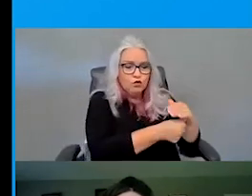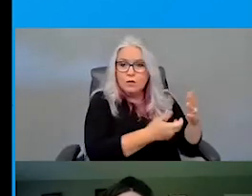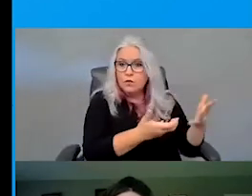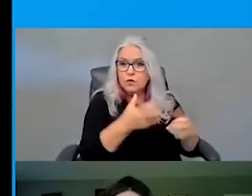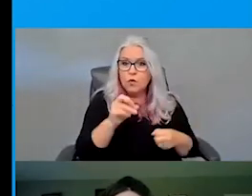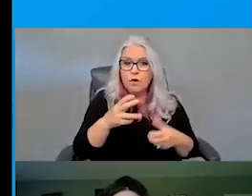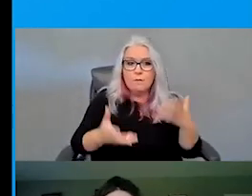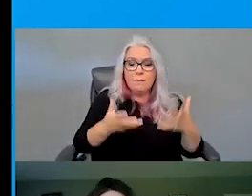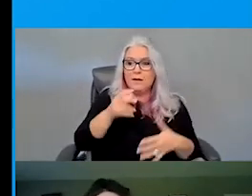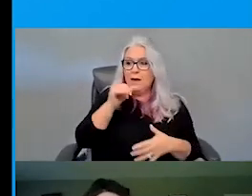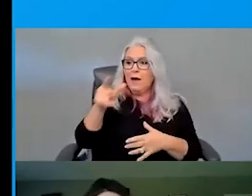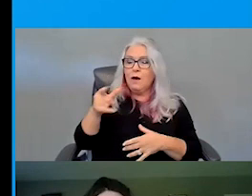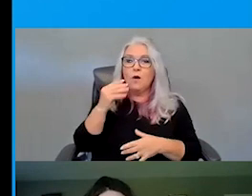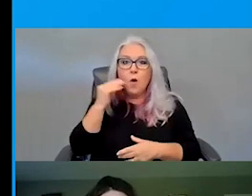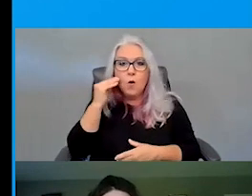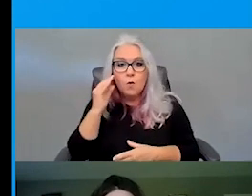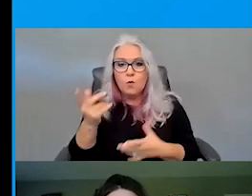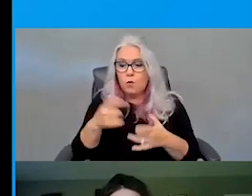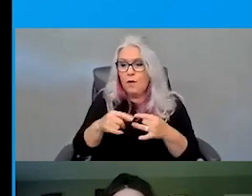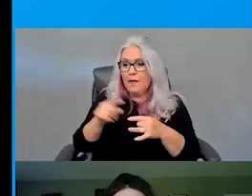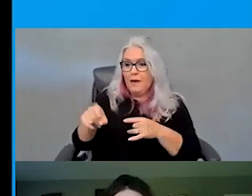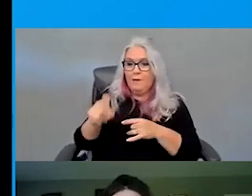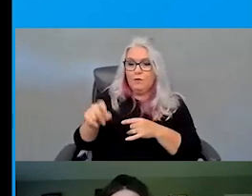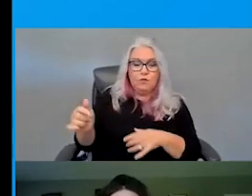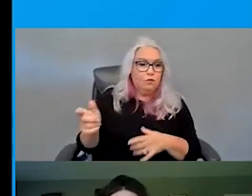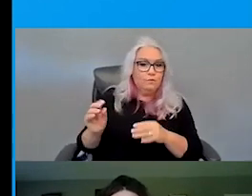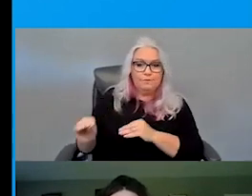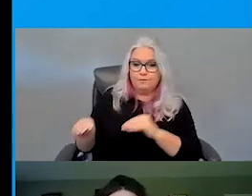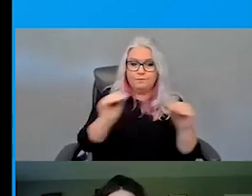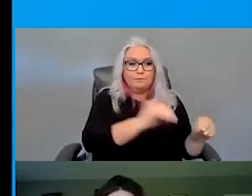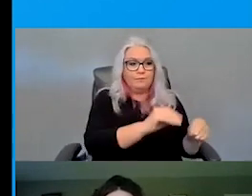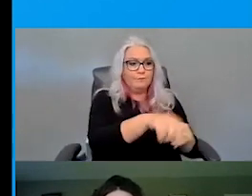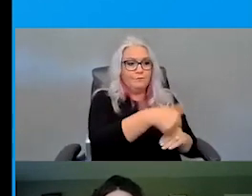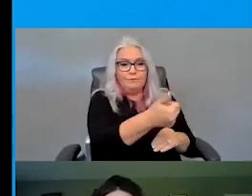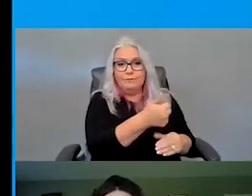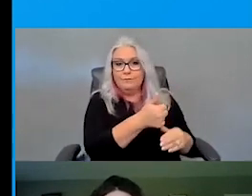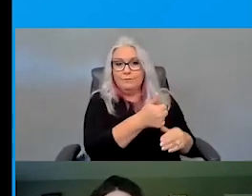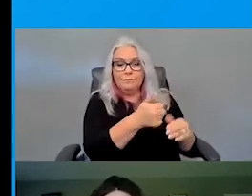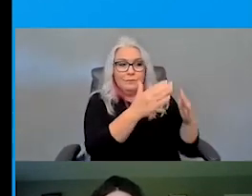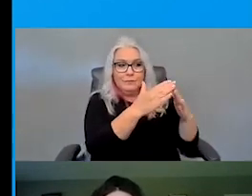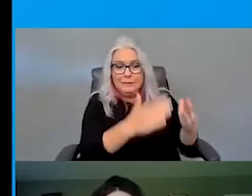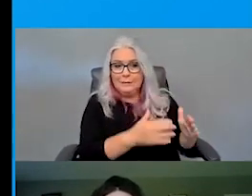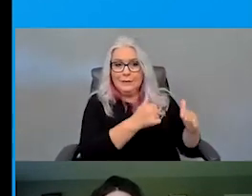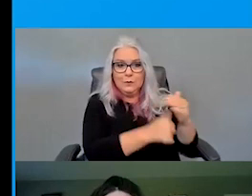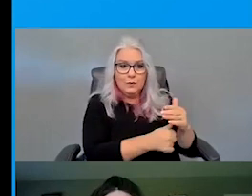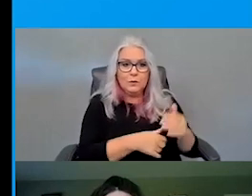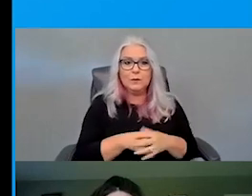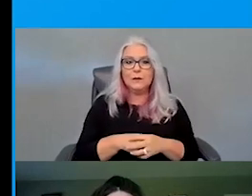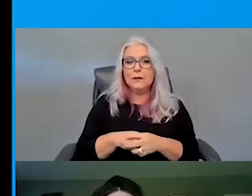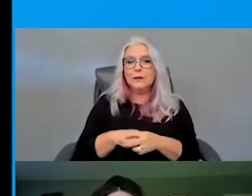a particular site. Transportation. You know which in the simplest form is to have it. Do I own a vehicle